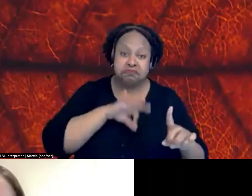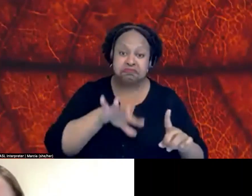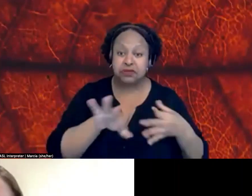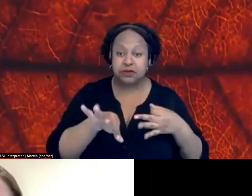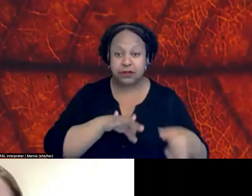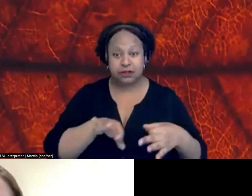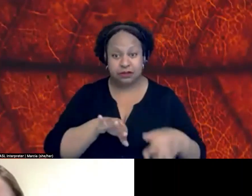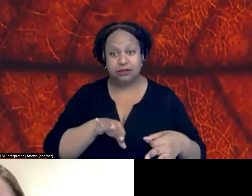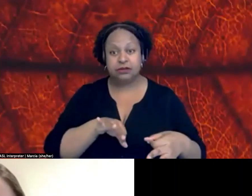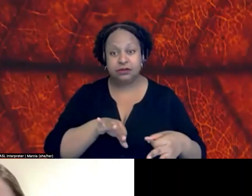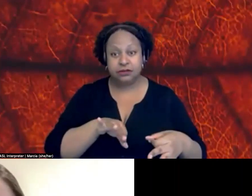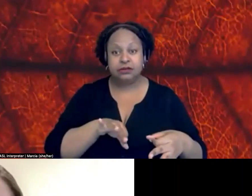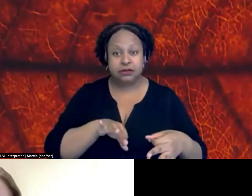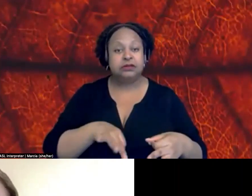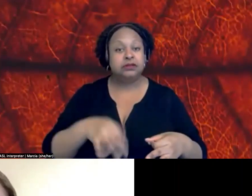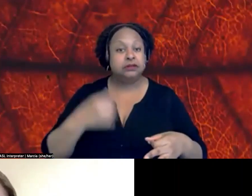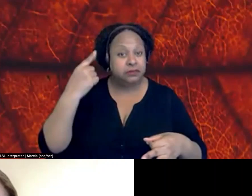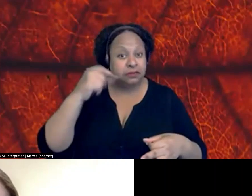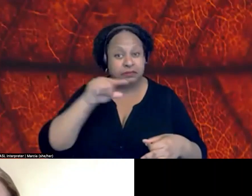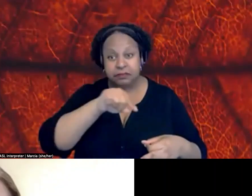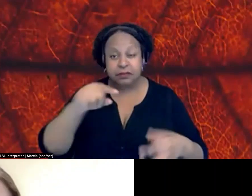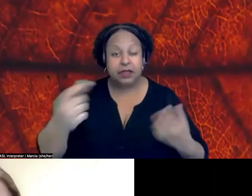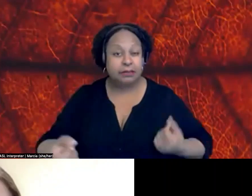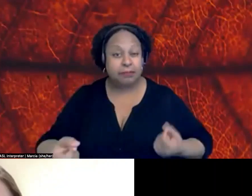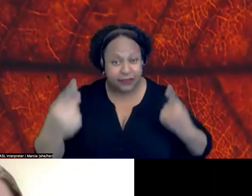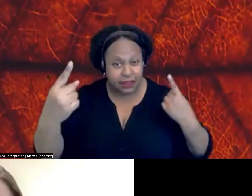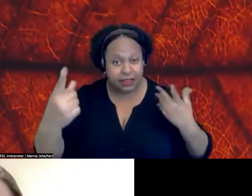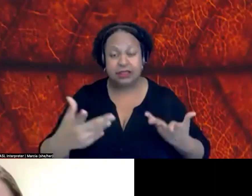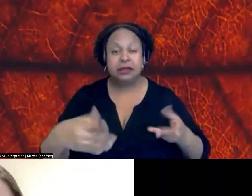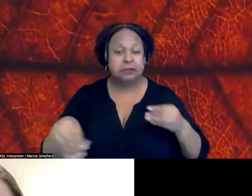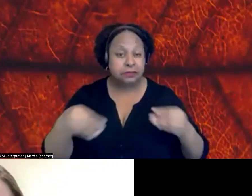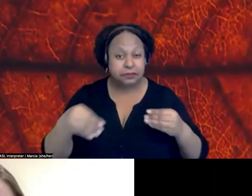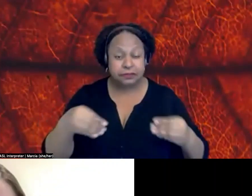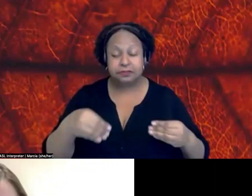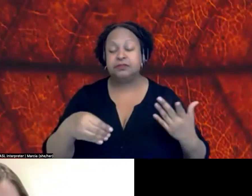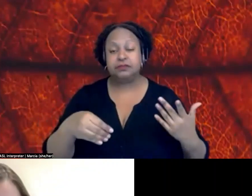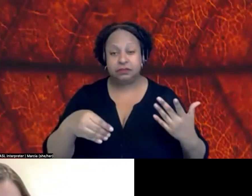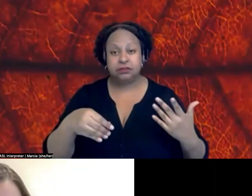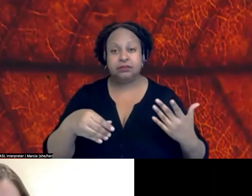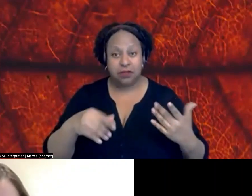ton of empathy but also flexibility and in particular the ability to do Zoom classes.